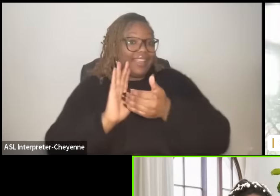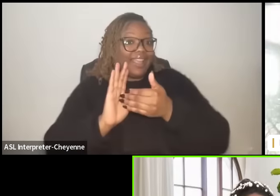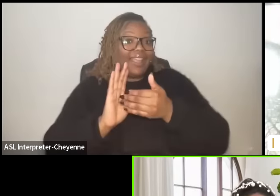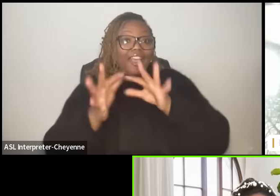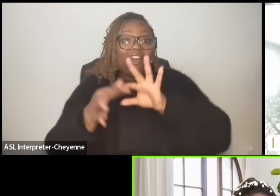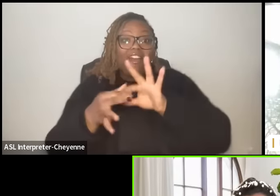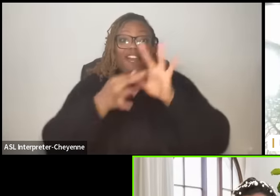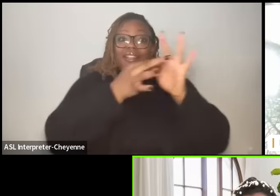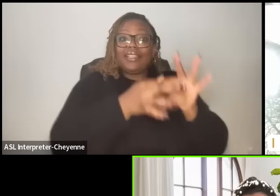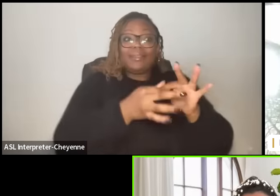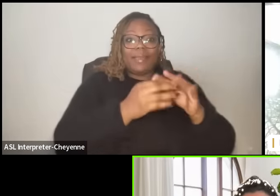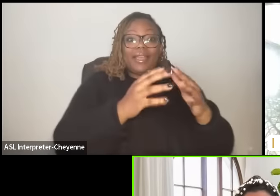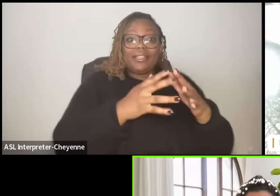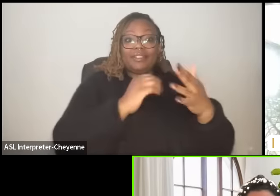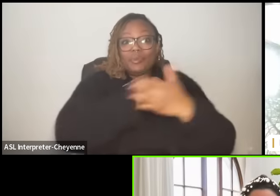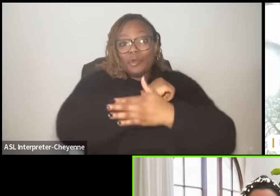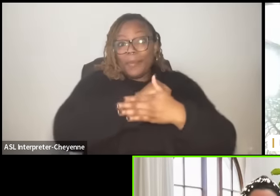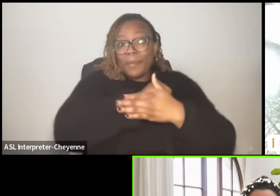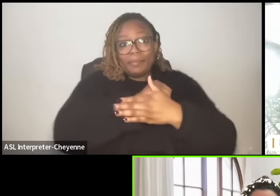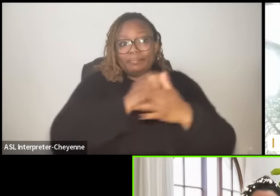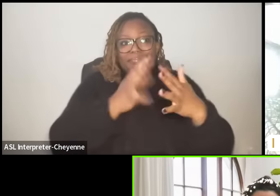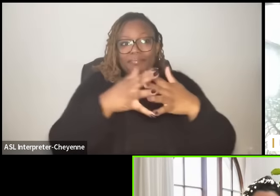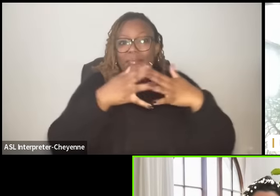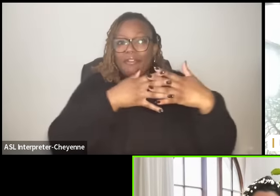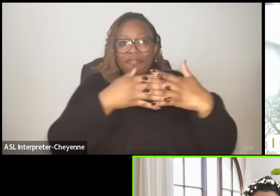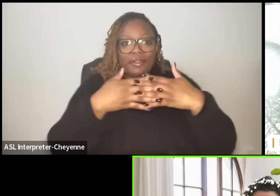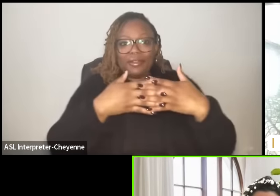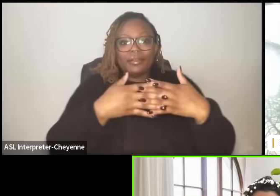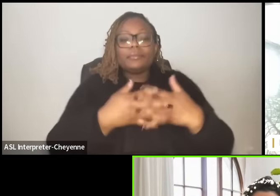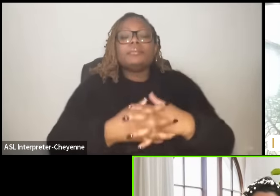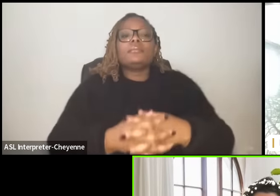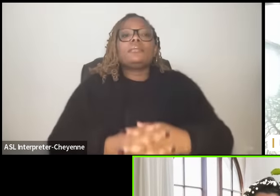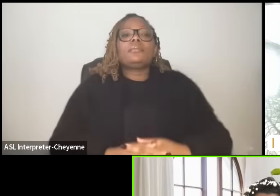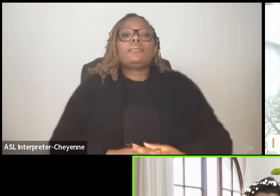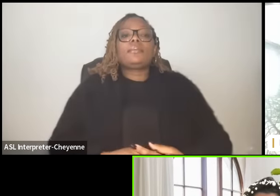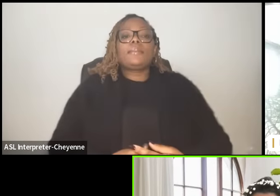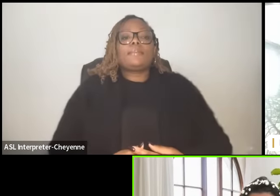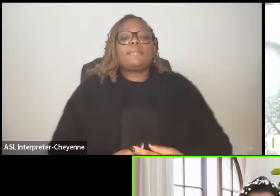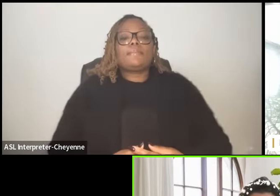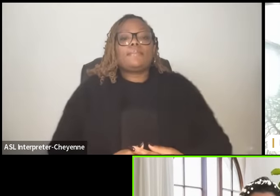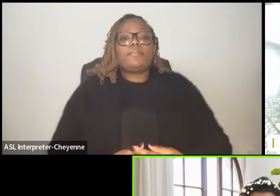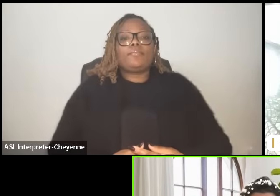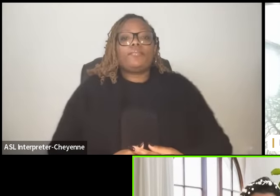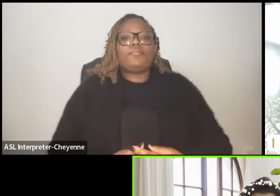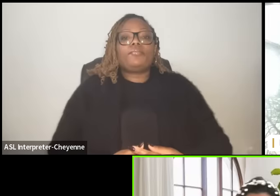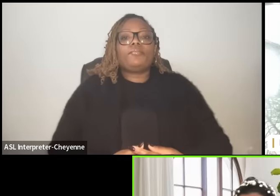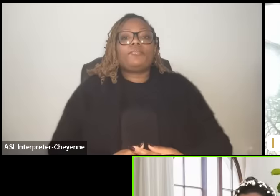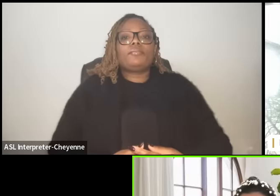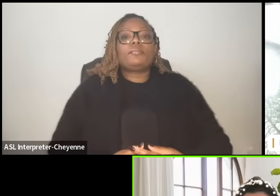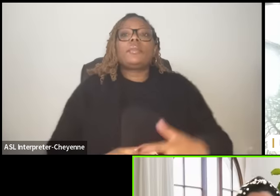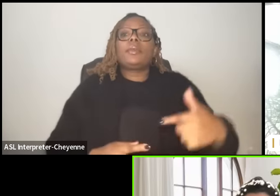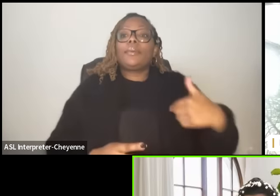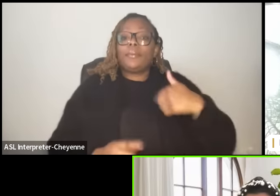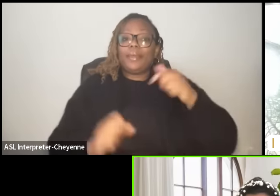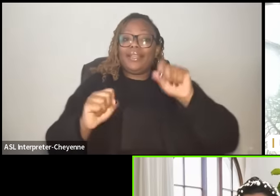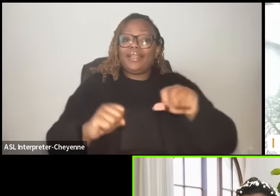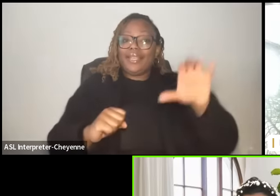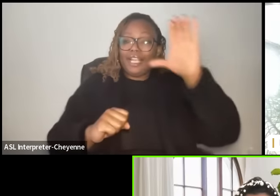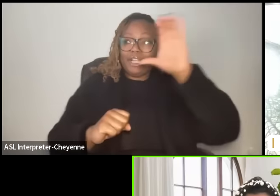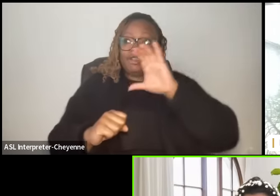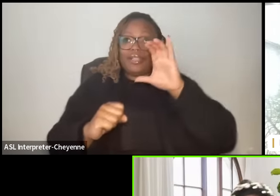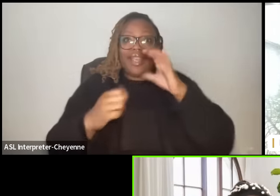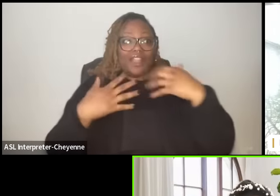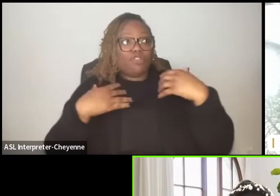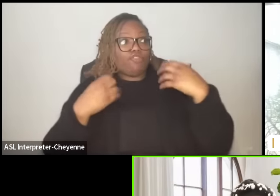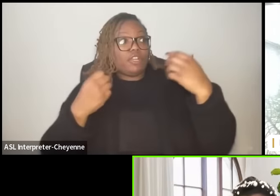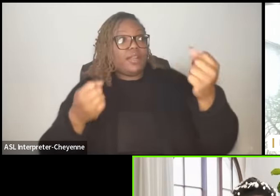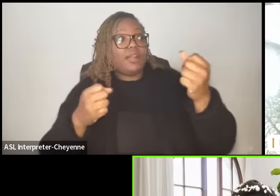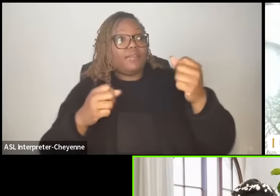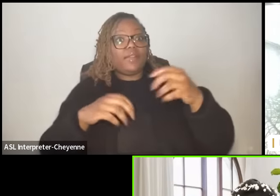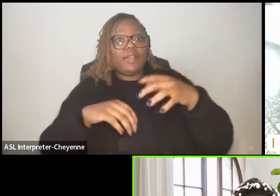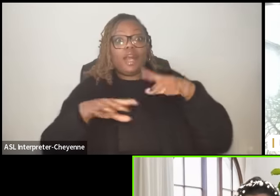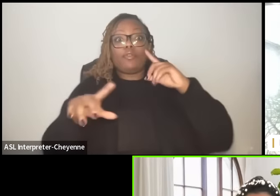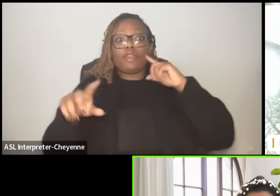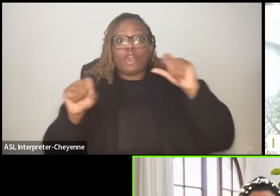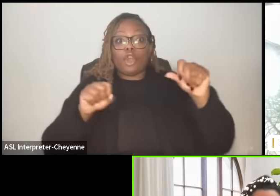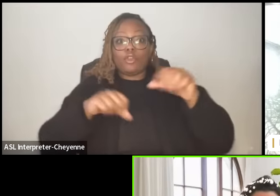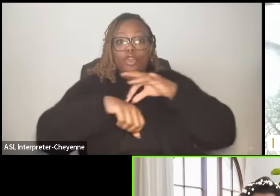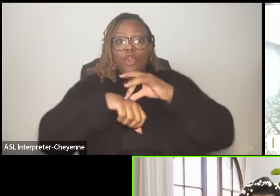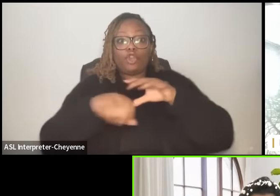to the United States so um we can look at the recovery of the earthquake in 2010 which is an